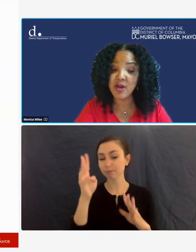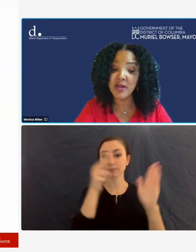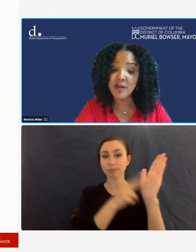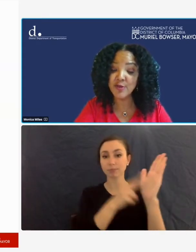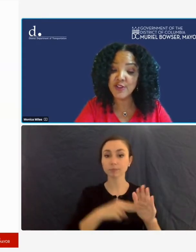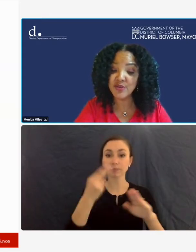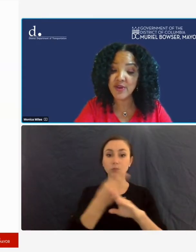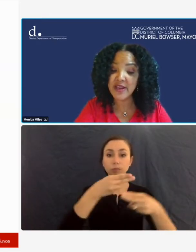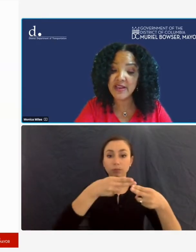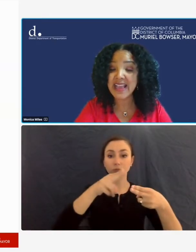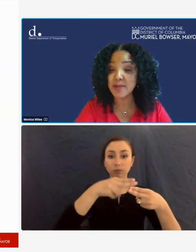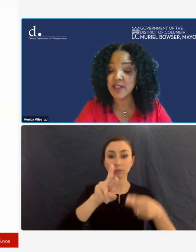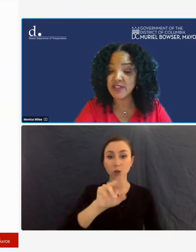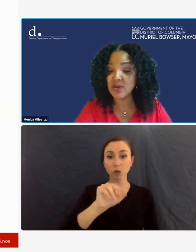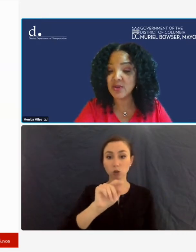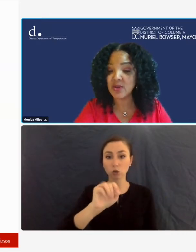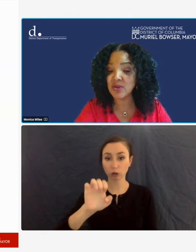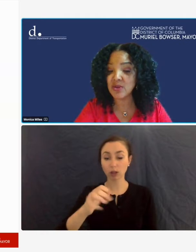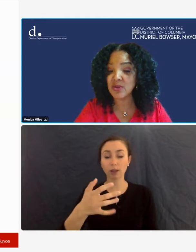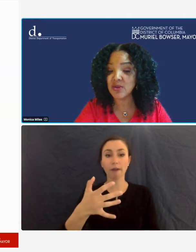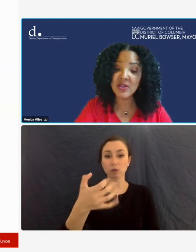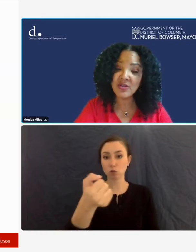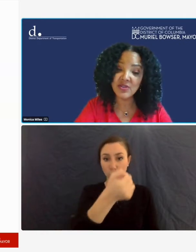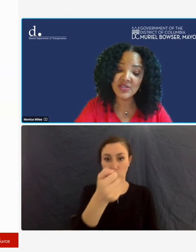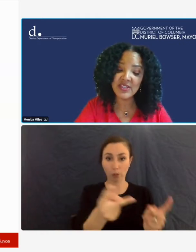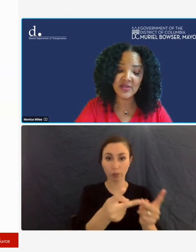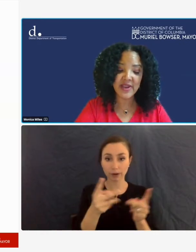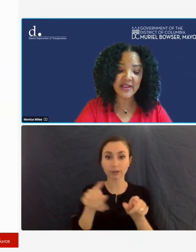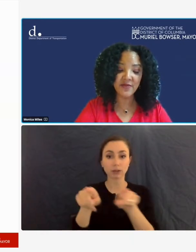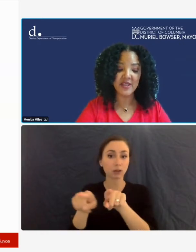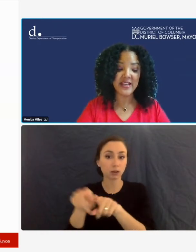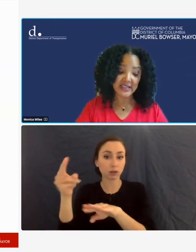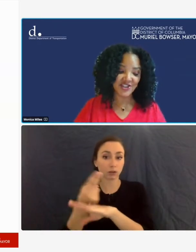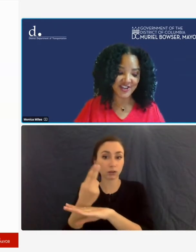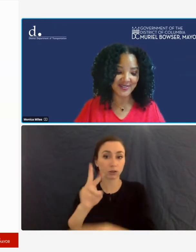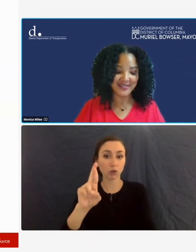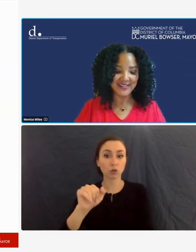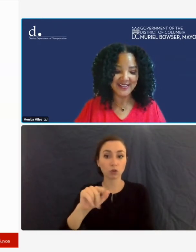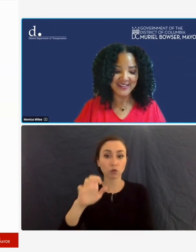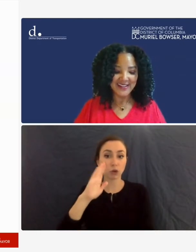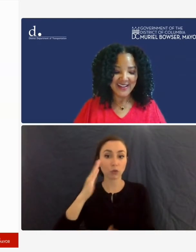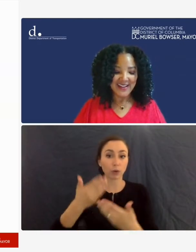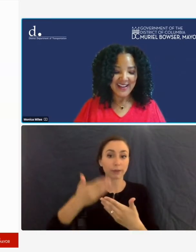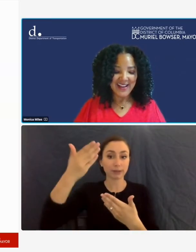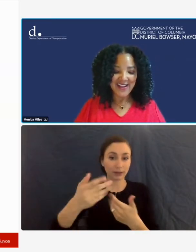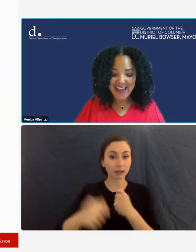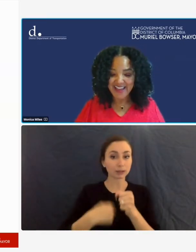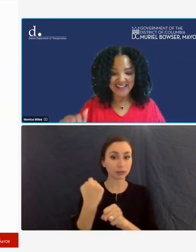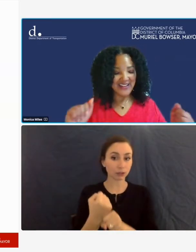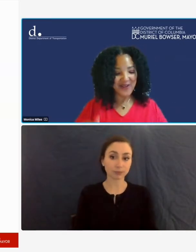provisional rate as a placeholder and then it's also used as the rate for the next year okay great